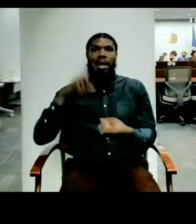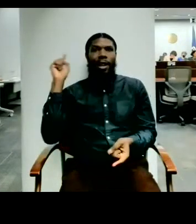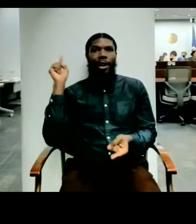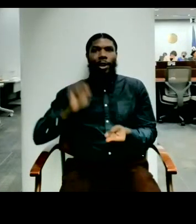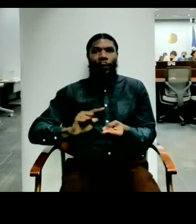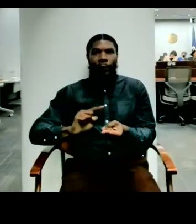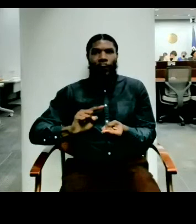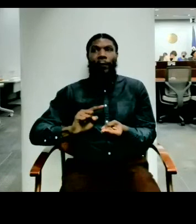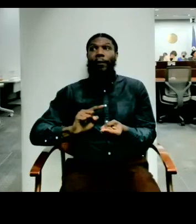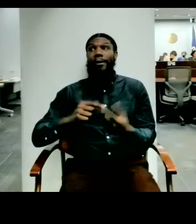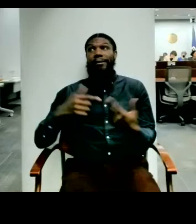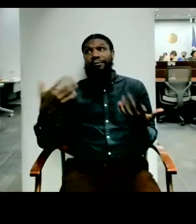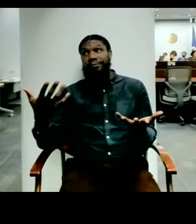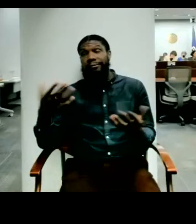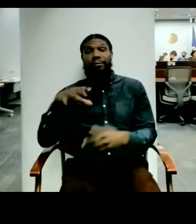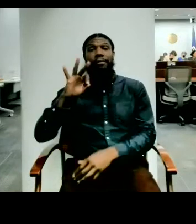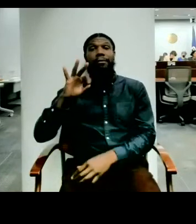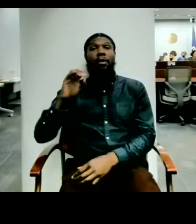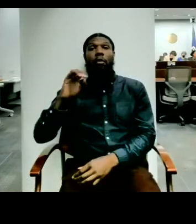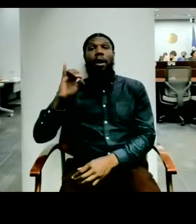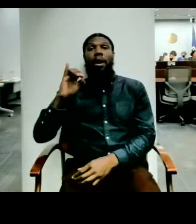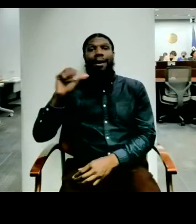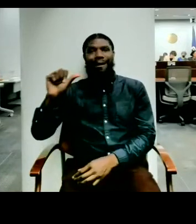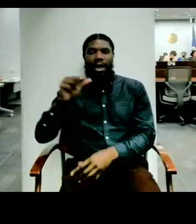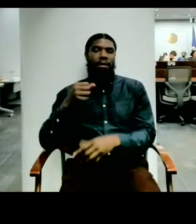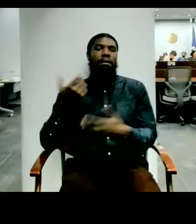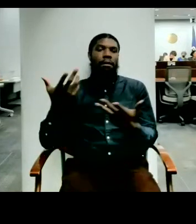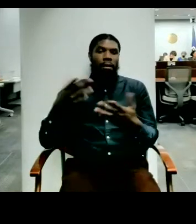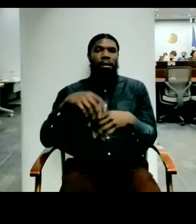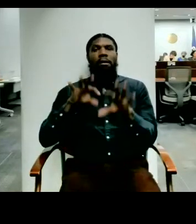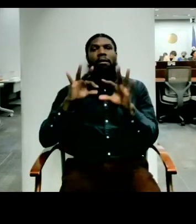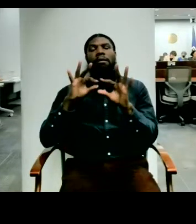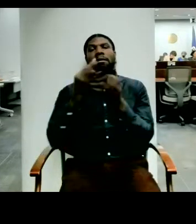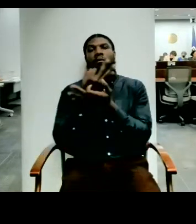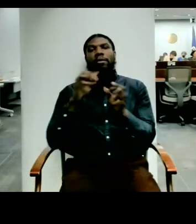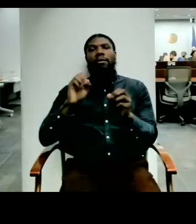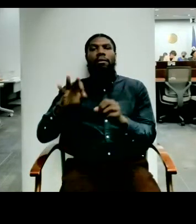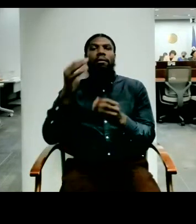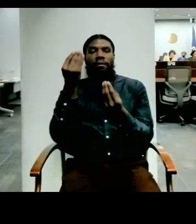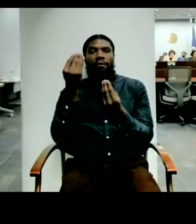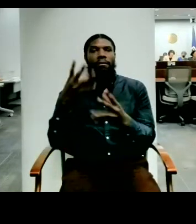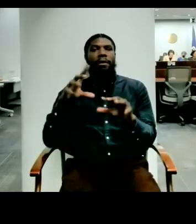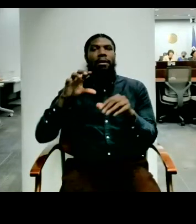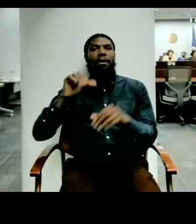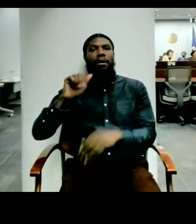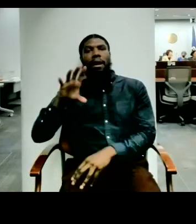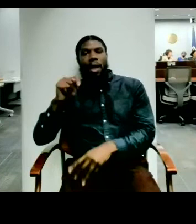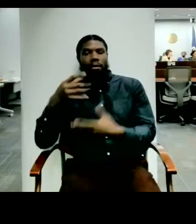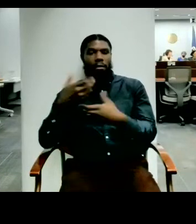at best freedom of information Act protections and this isn't just an academic discussion, the labor